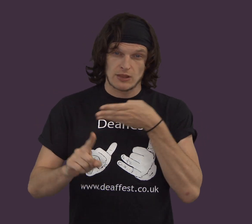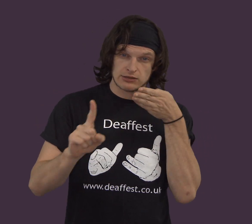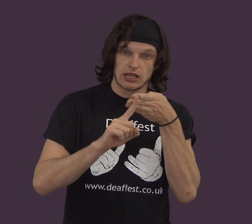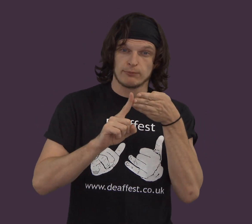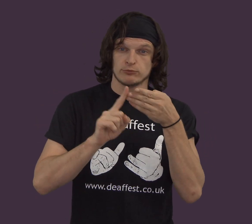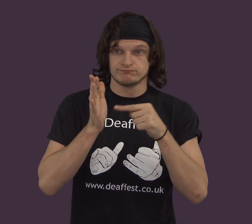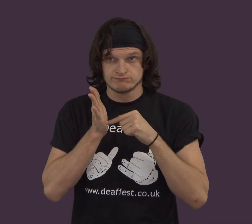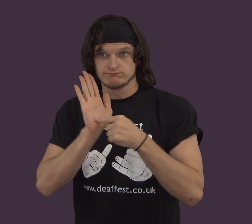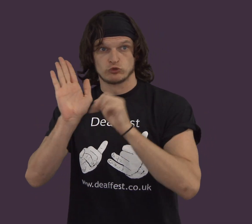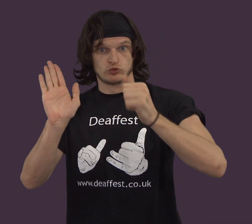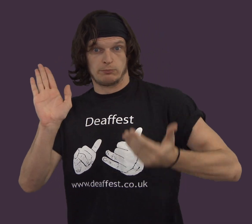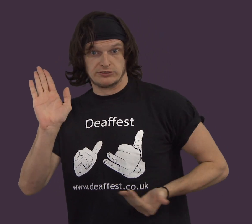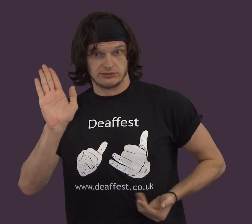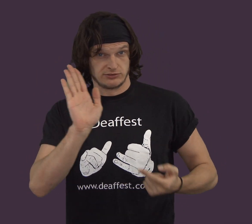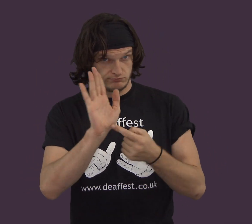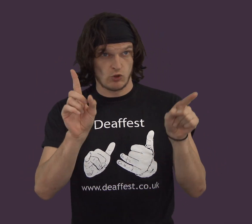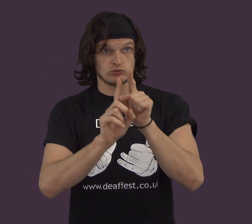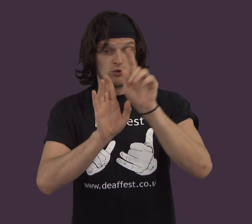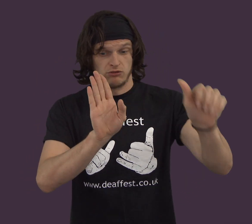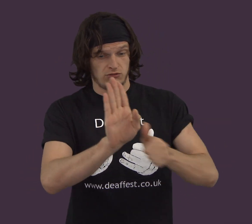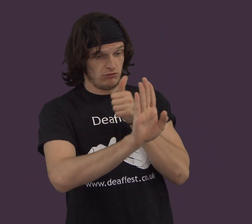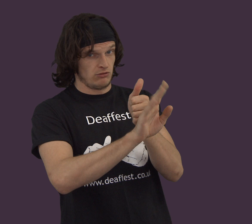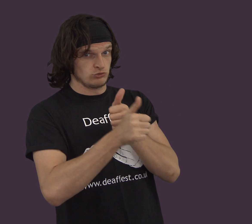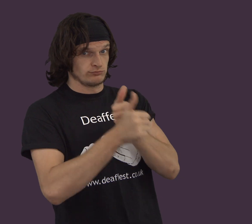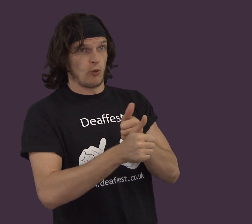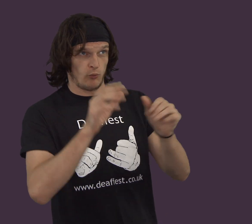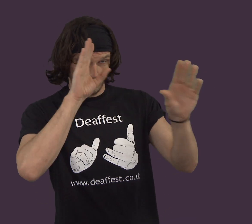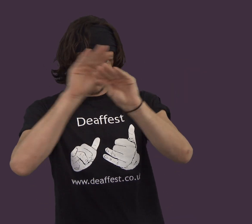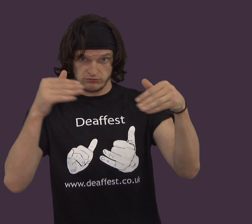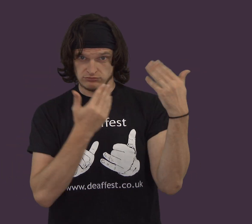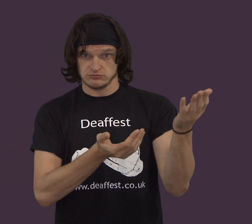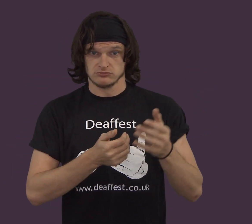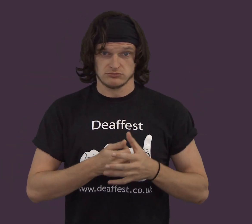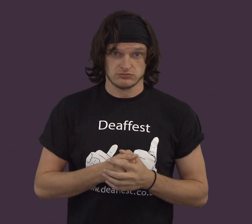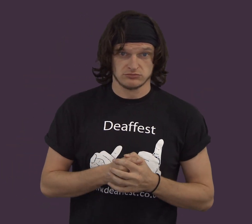and we aim to boost the publicity, not just of your brand, but of your support towards the festival